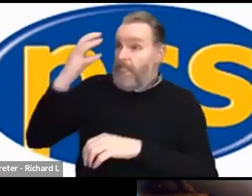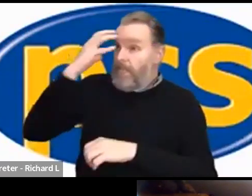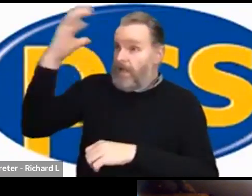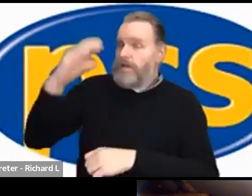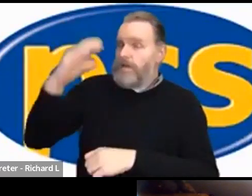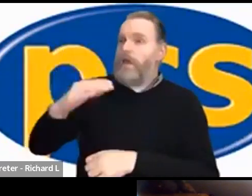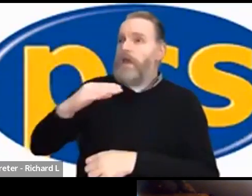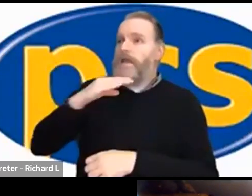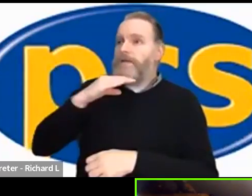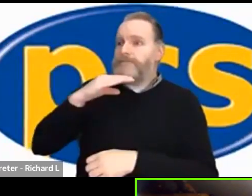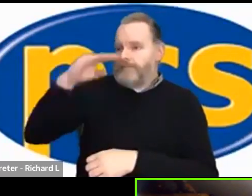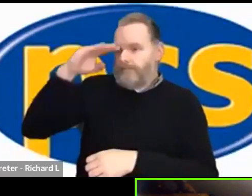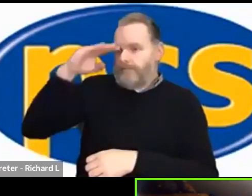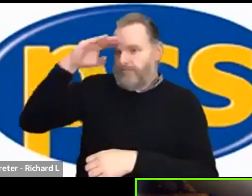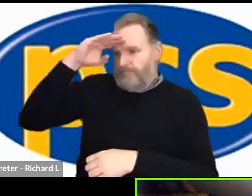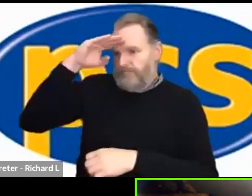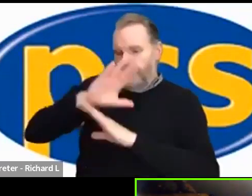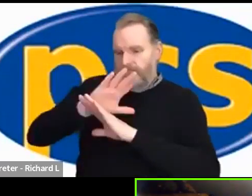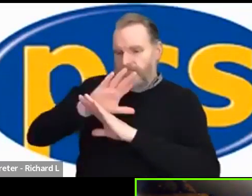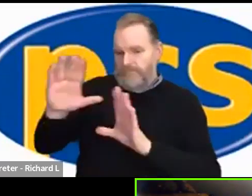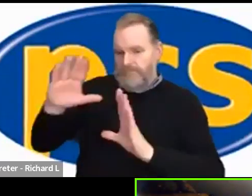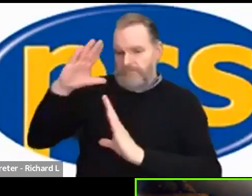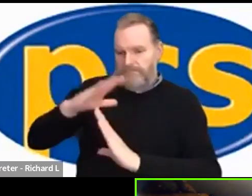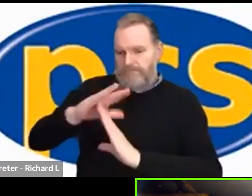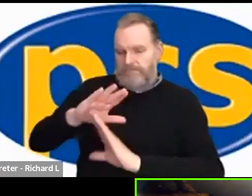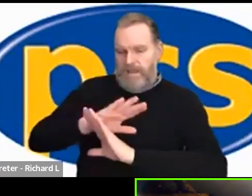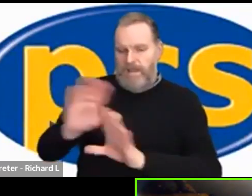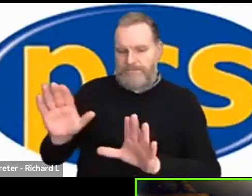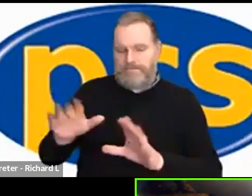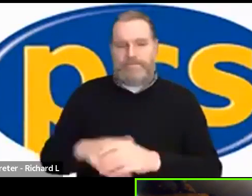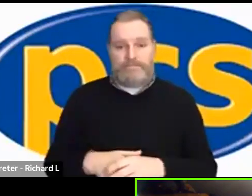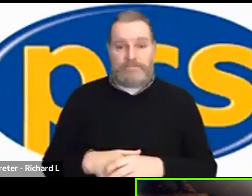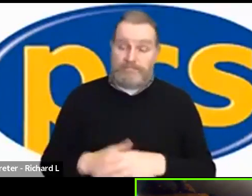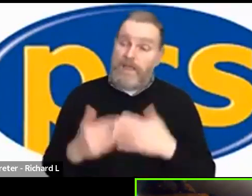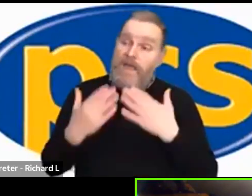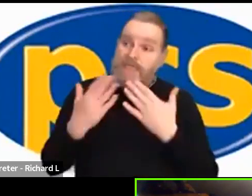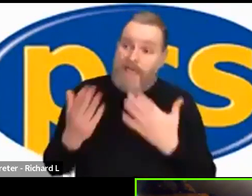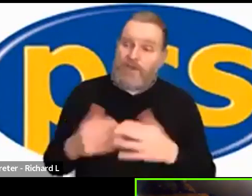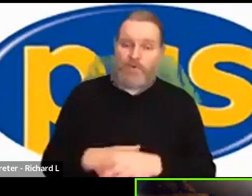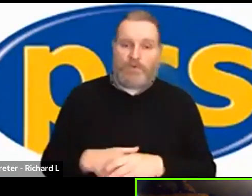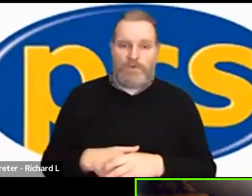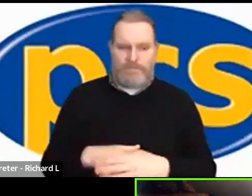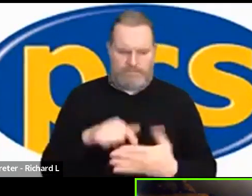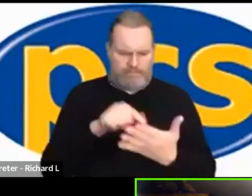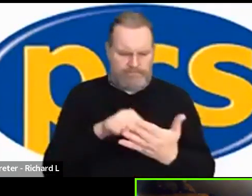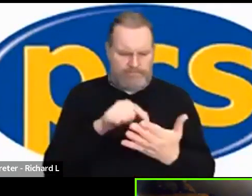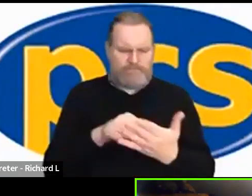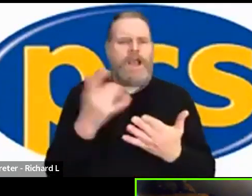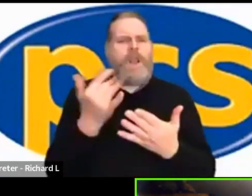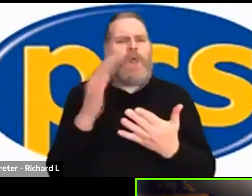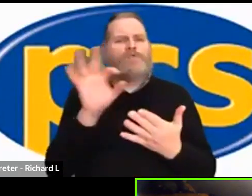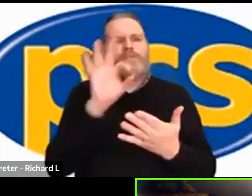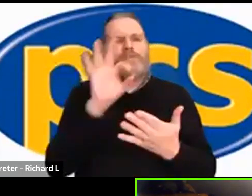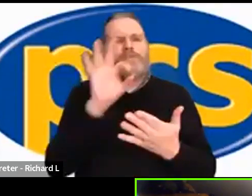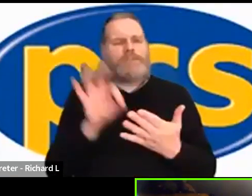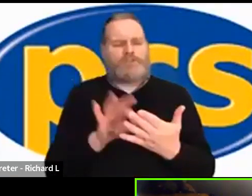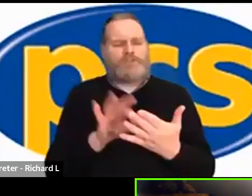have said enough is enough, and I think that helps build political pressure on the government pressure on the government.